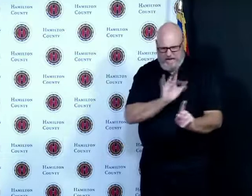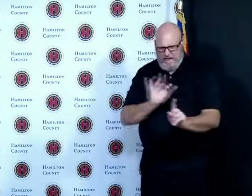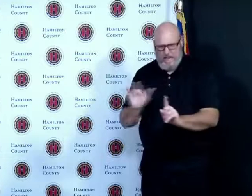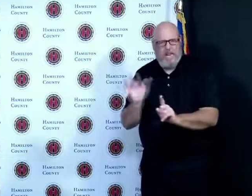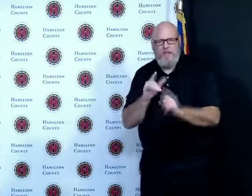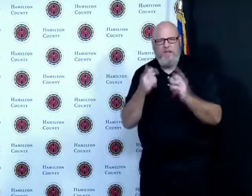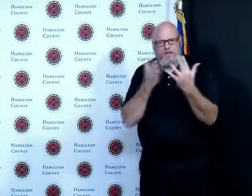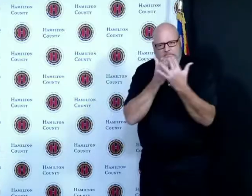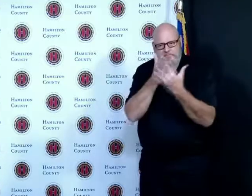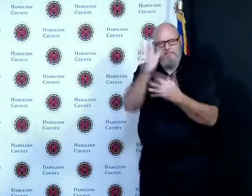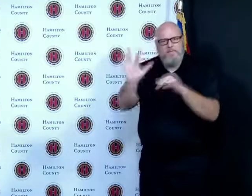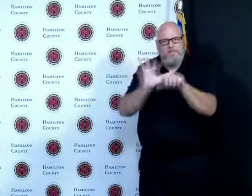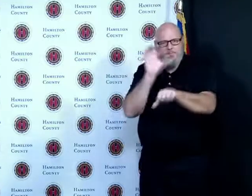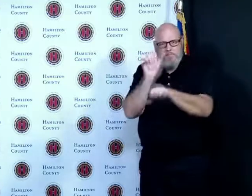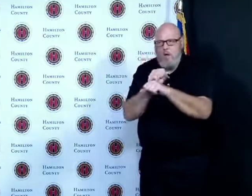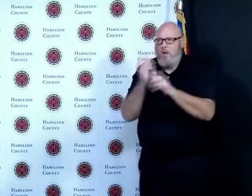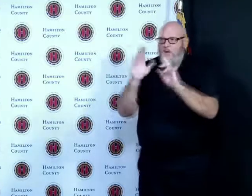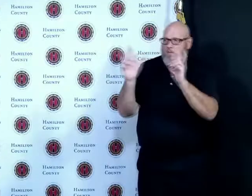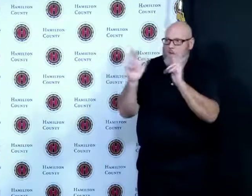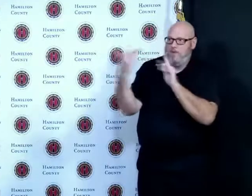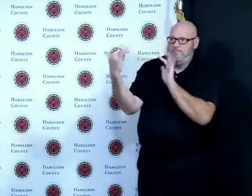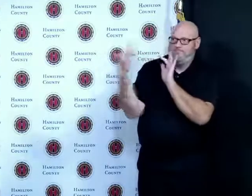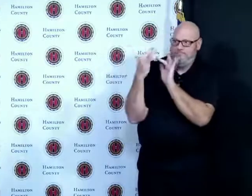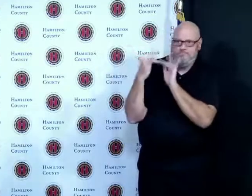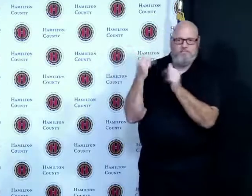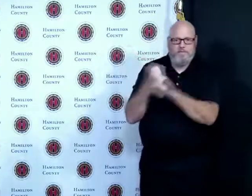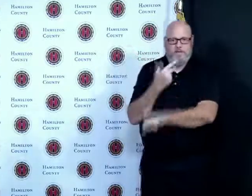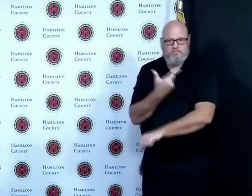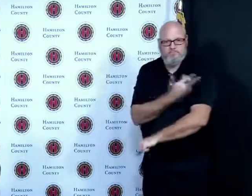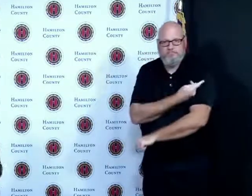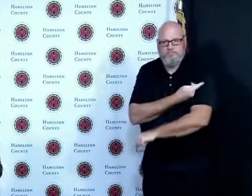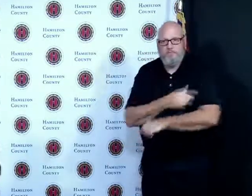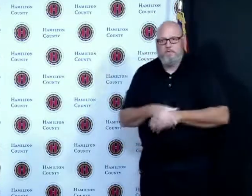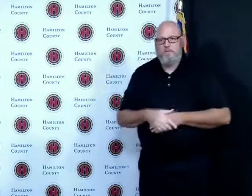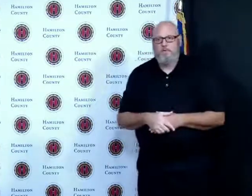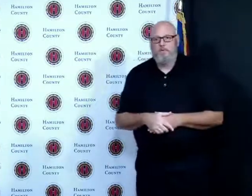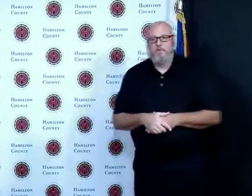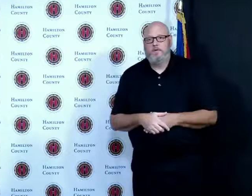you're going to see the pharmacies that are getting doses and so it is up to the individual